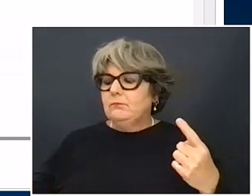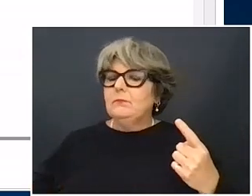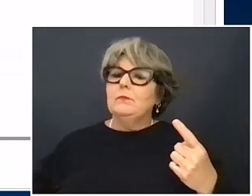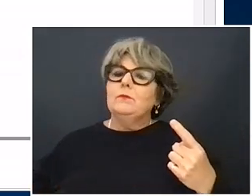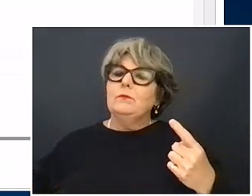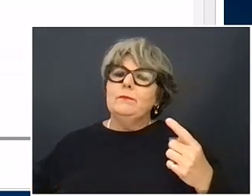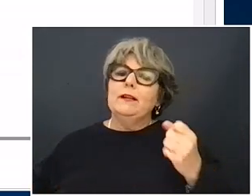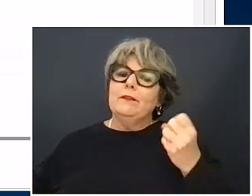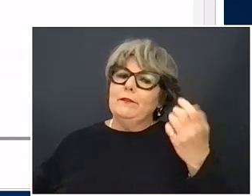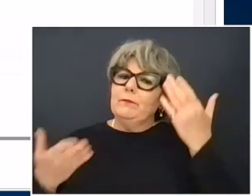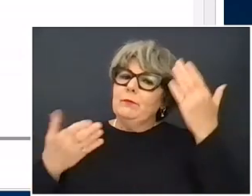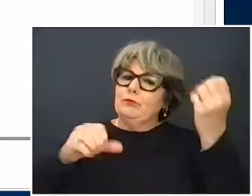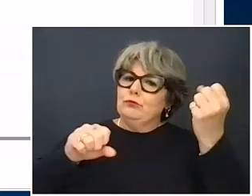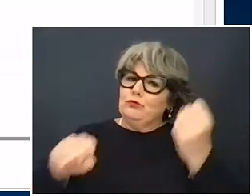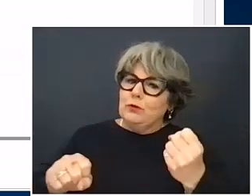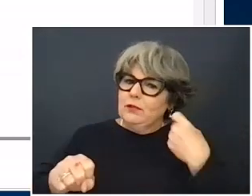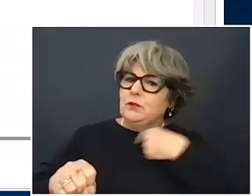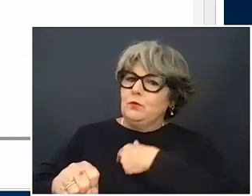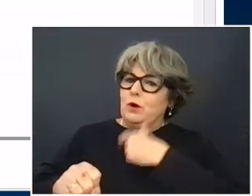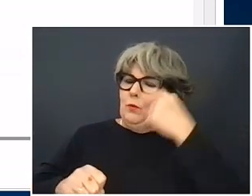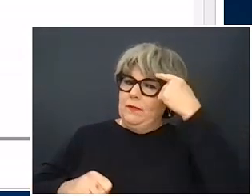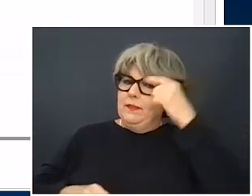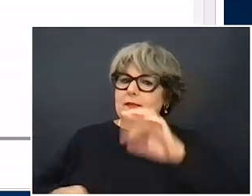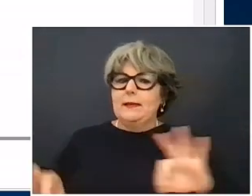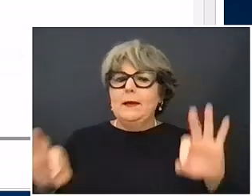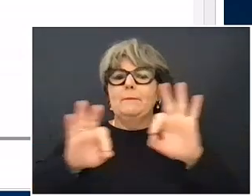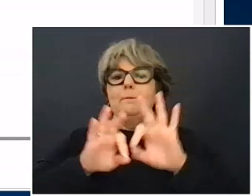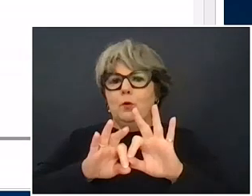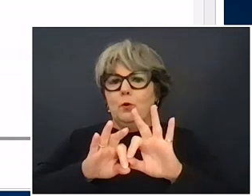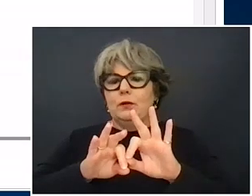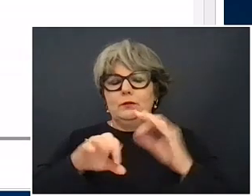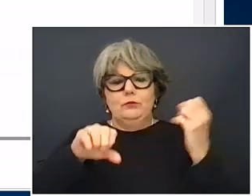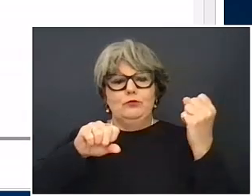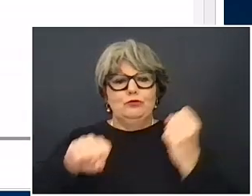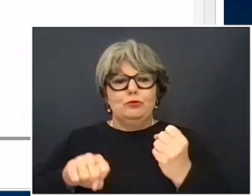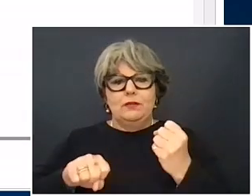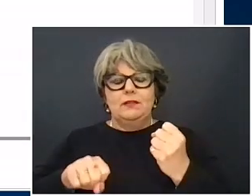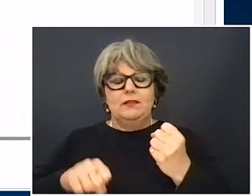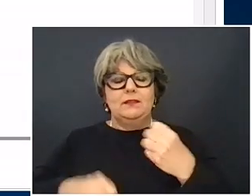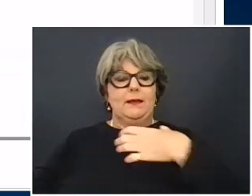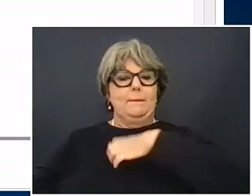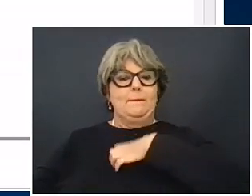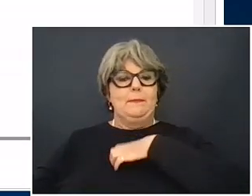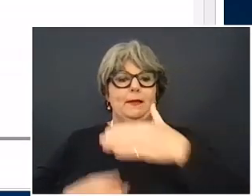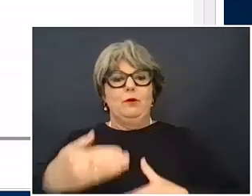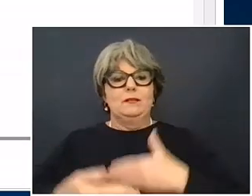strengthen what we think are important ways to strengthen the complaint processes. We propose adding language that